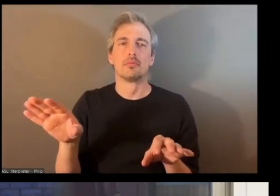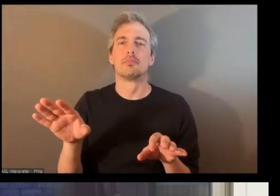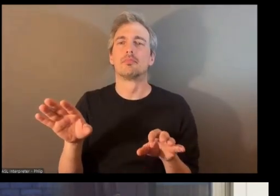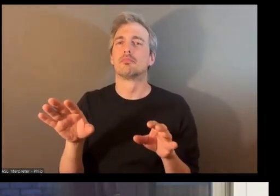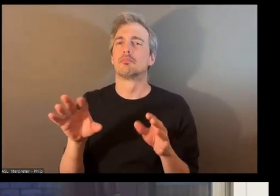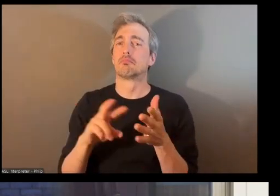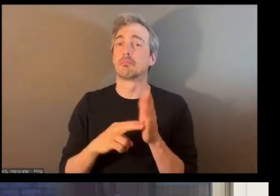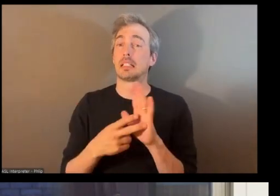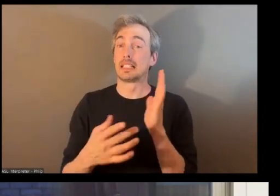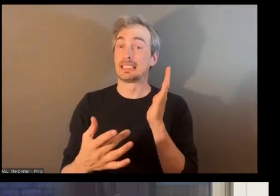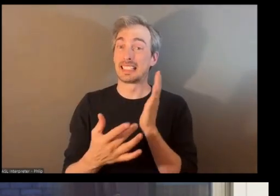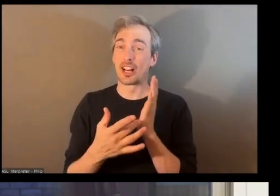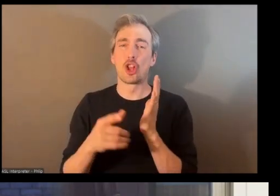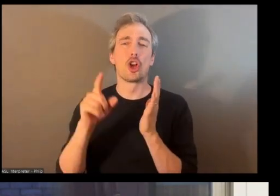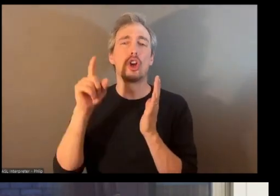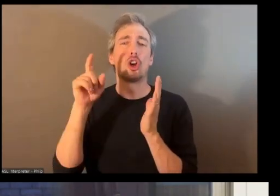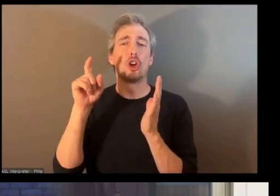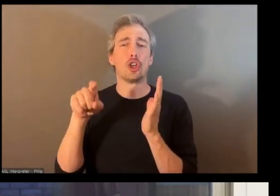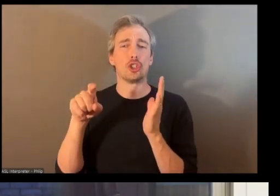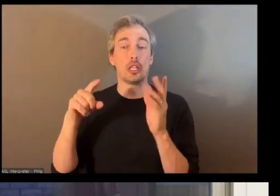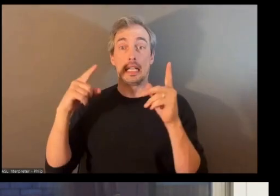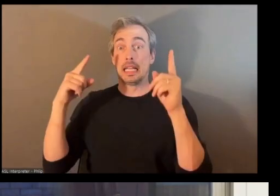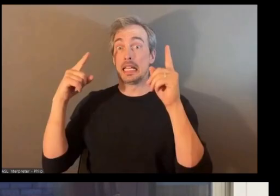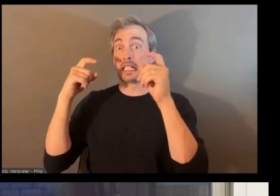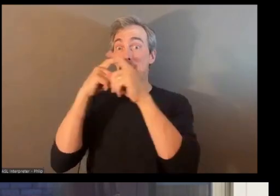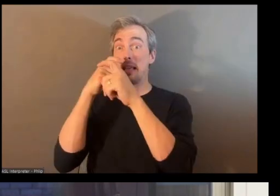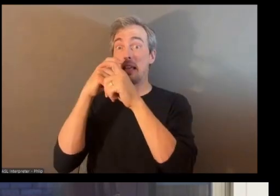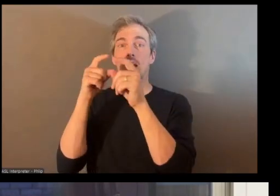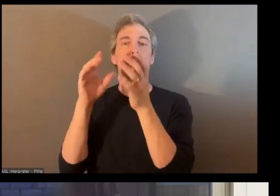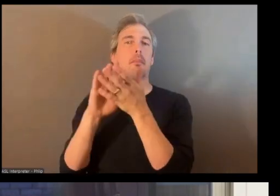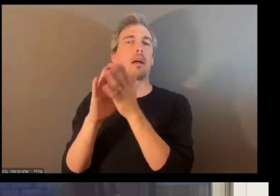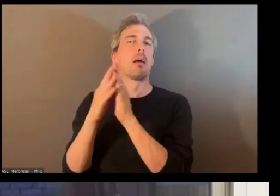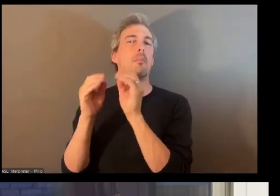not introduce new ones. And I really love it in this context.